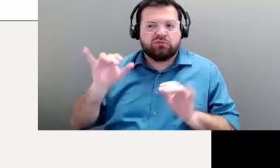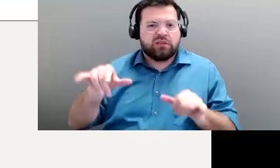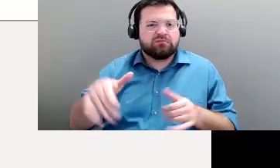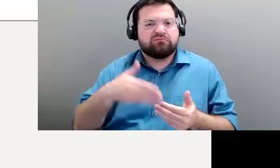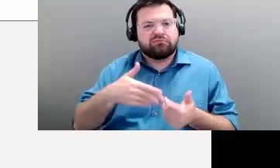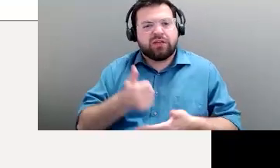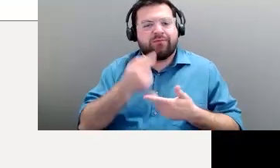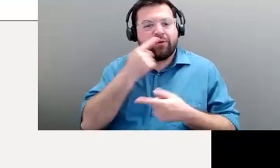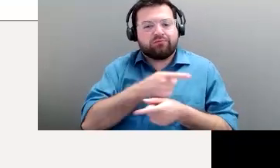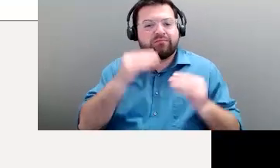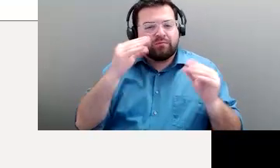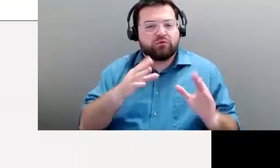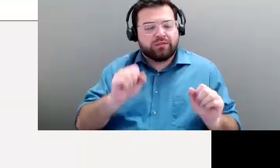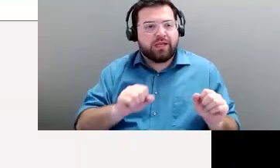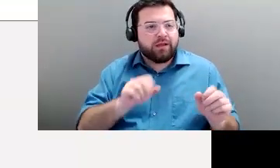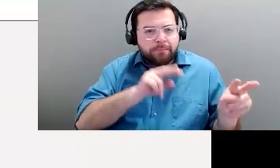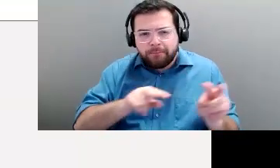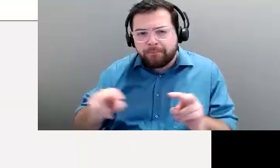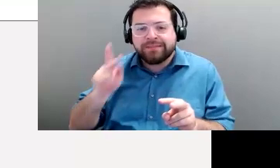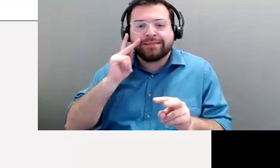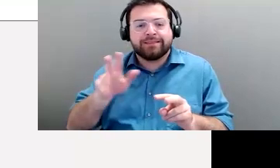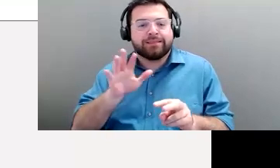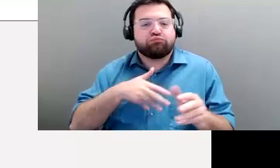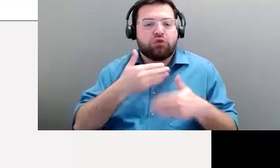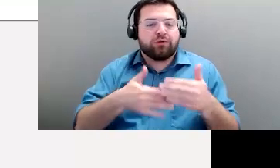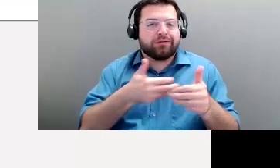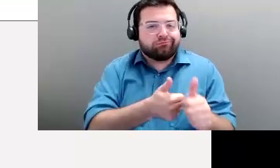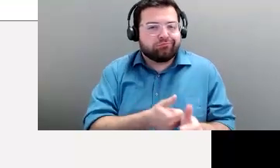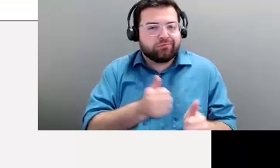This is also a good way to, acknowledge and notify students